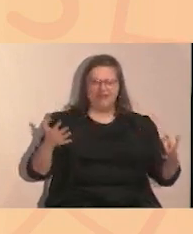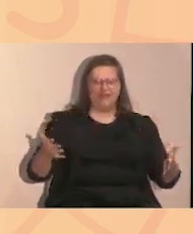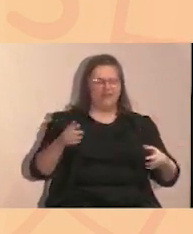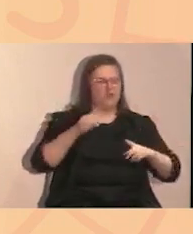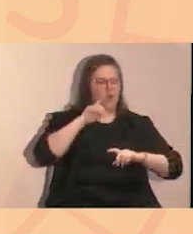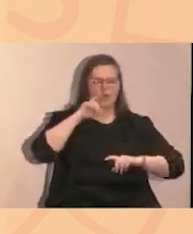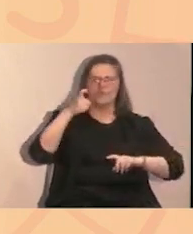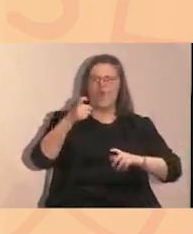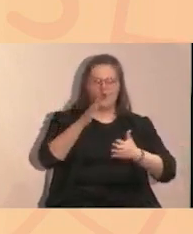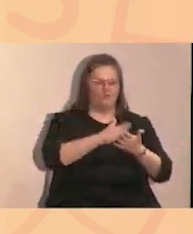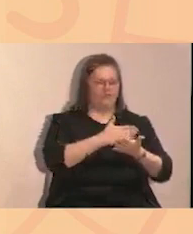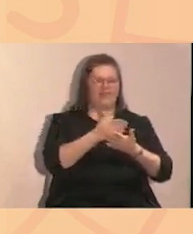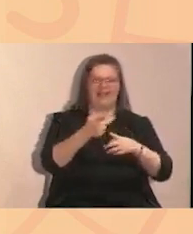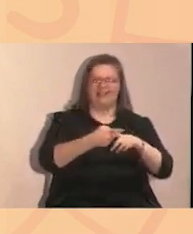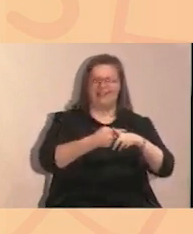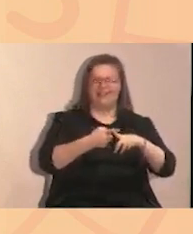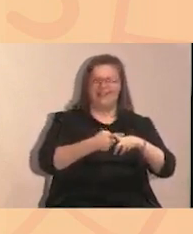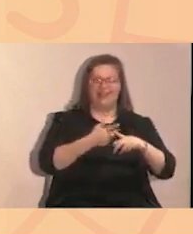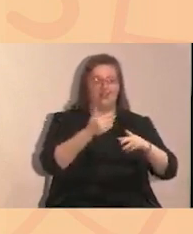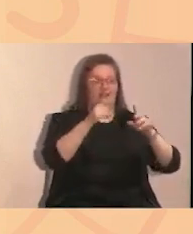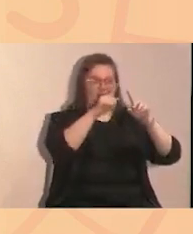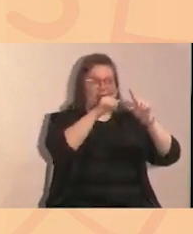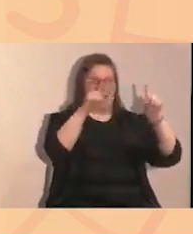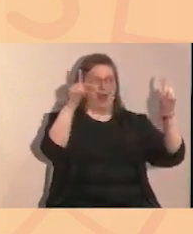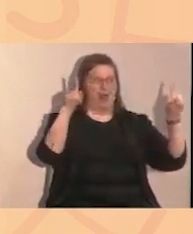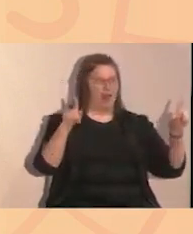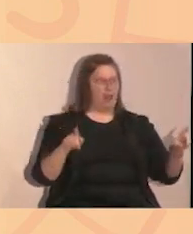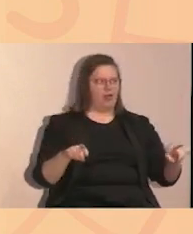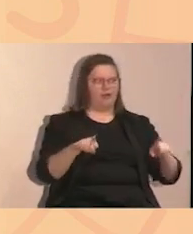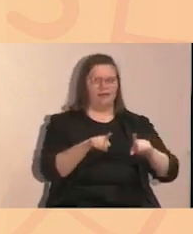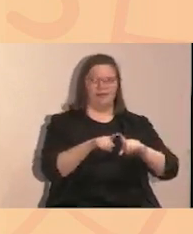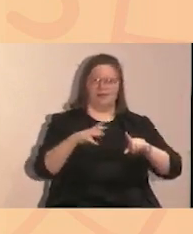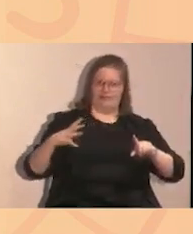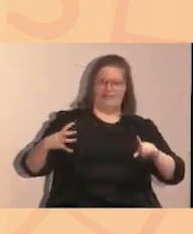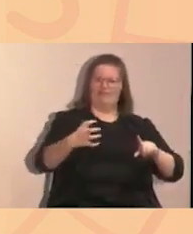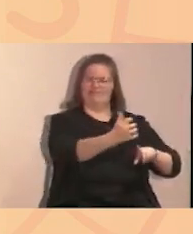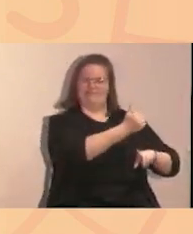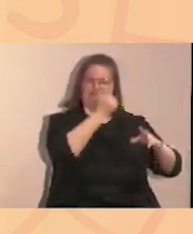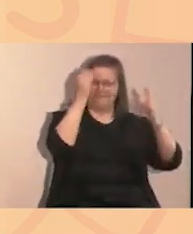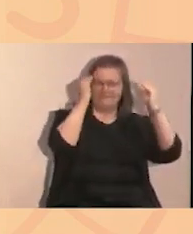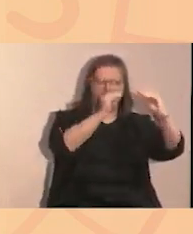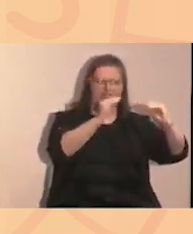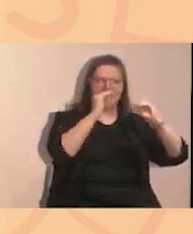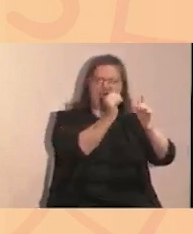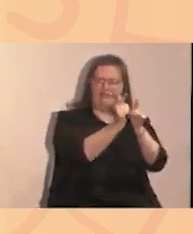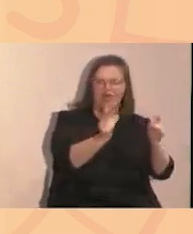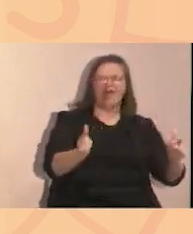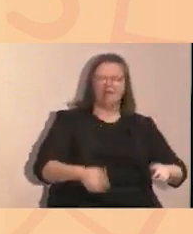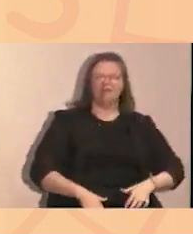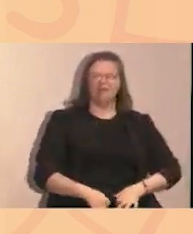in the labels and she put this panel on the wall that is called Your Mandatory Nyoongar Language Lesson. And so staff and people were coming in